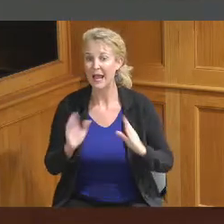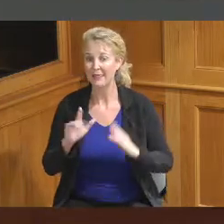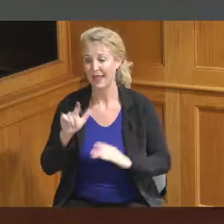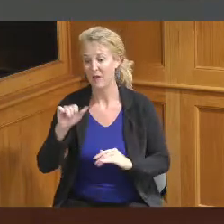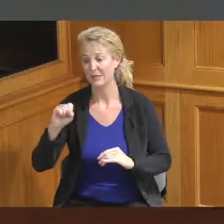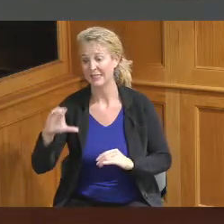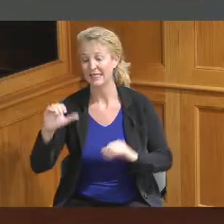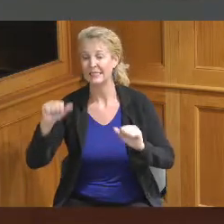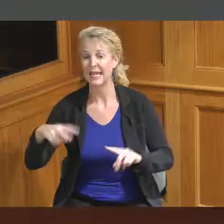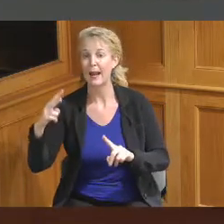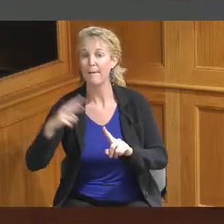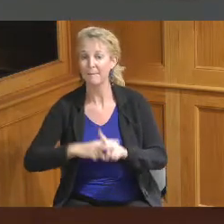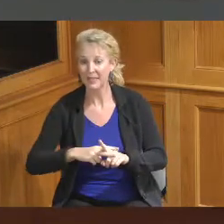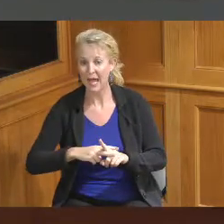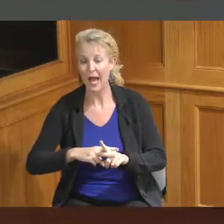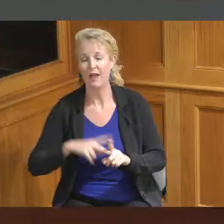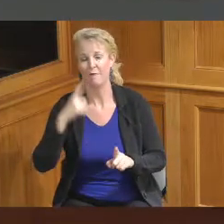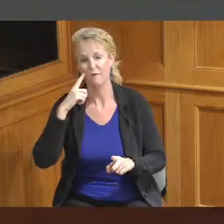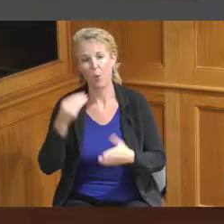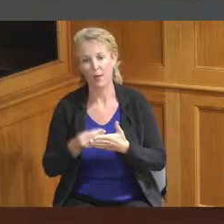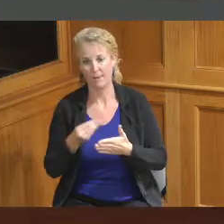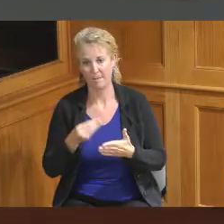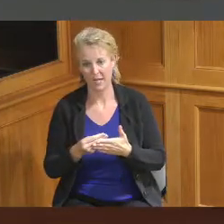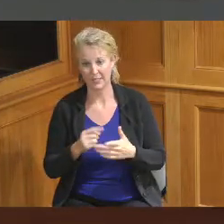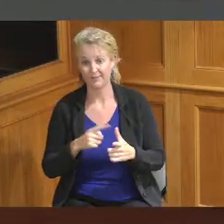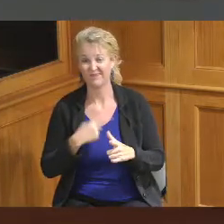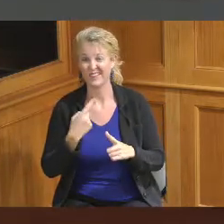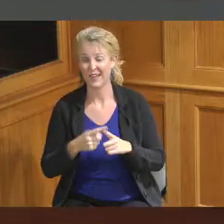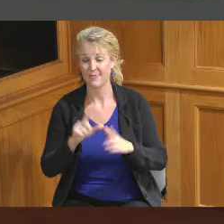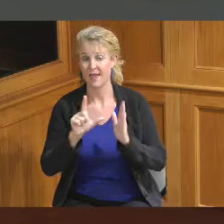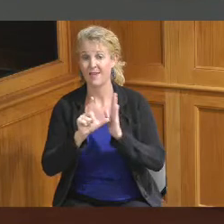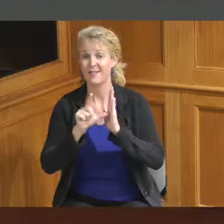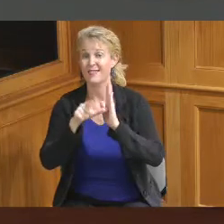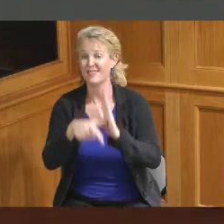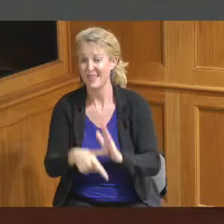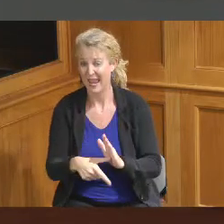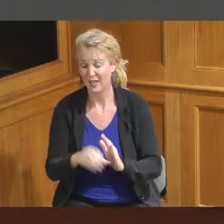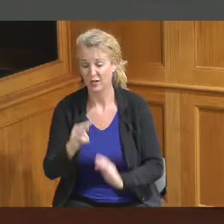for the funds on our behalf there will be another item coming forward it's kind of anou if you will